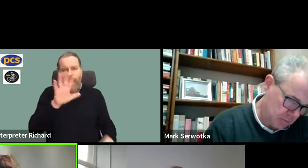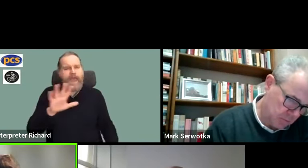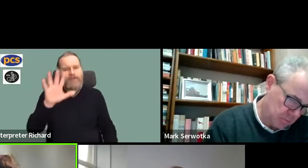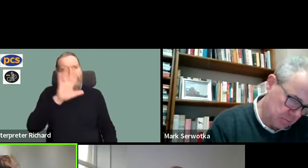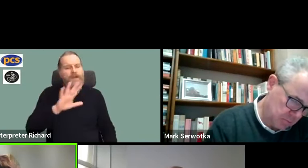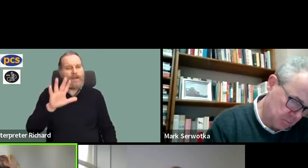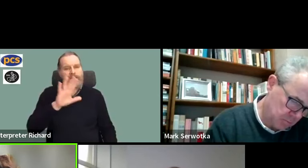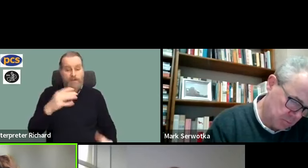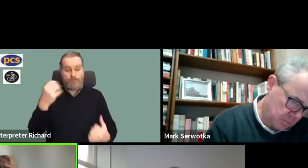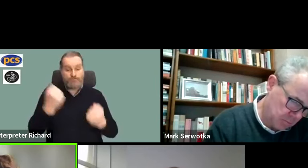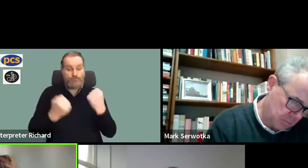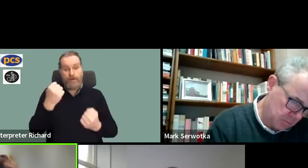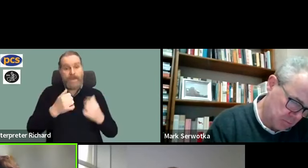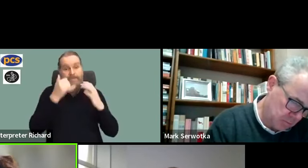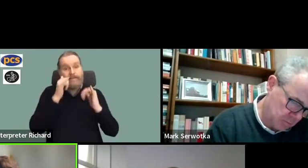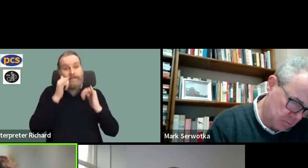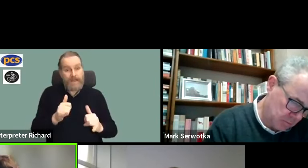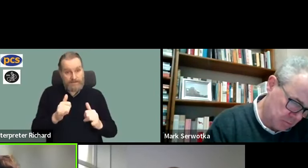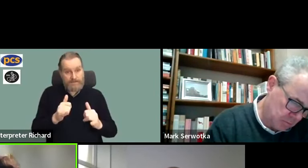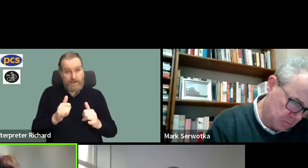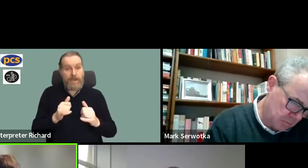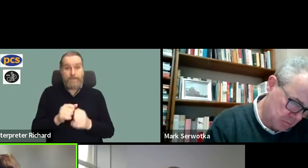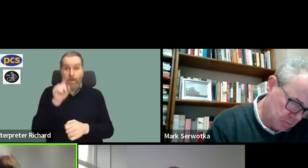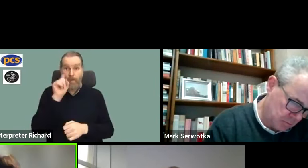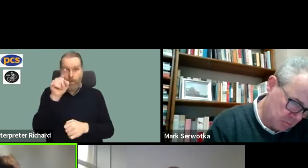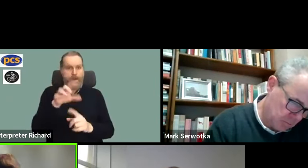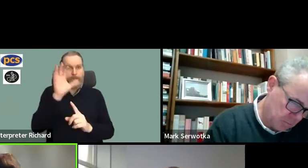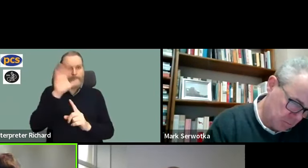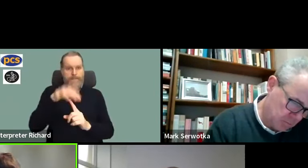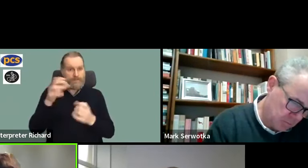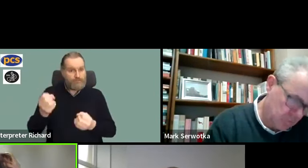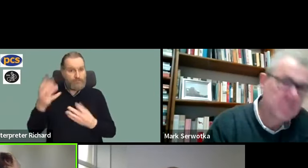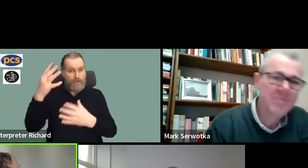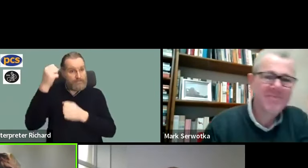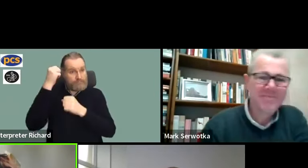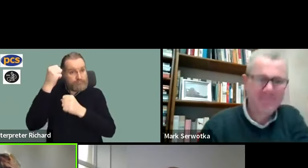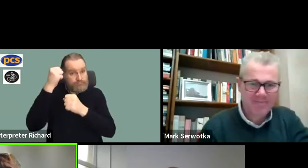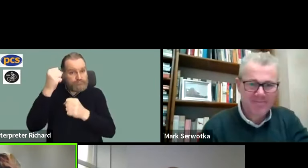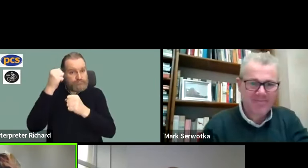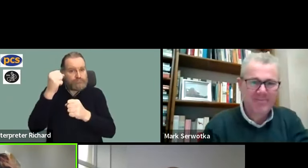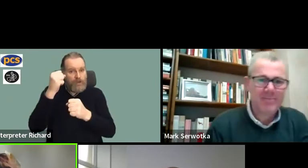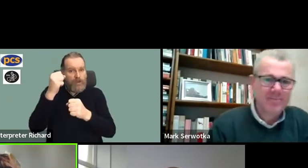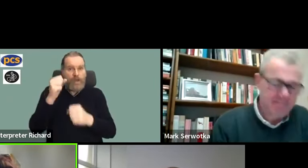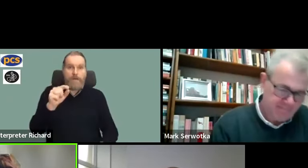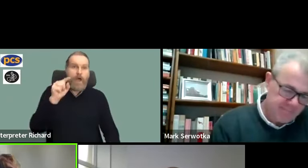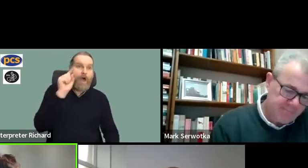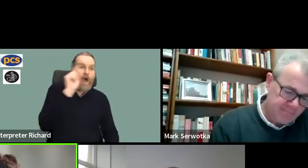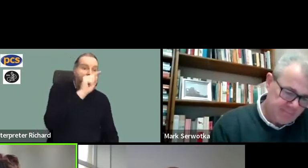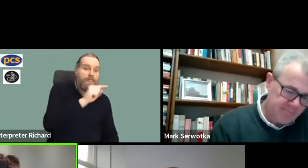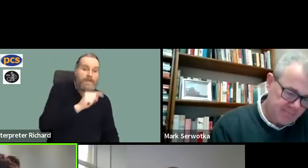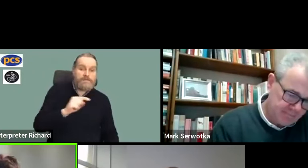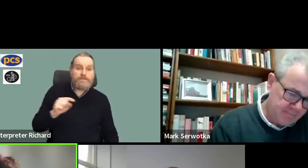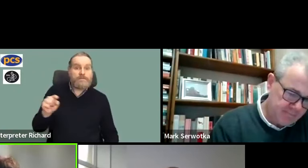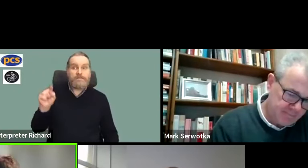centers through through the country which through the country which I would like my Pc My Pcs family to come along and support if that in the